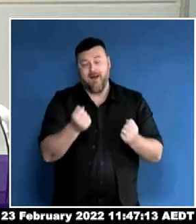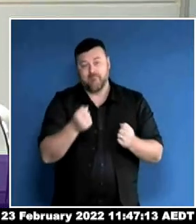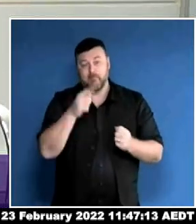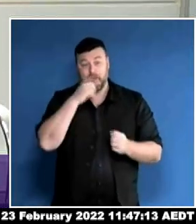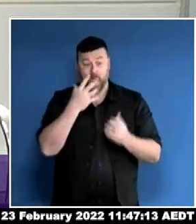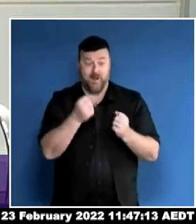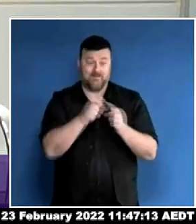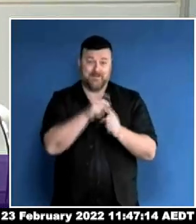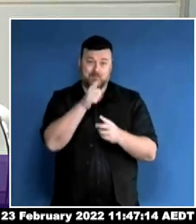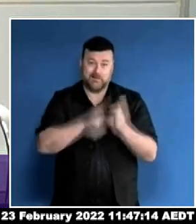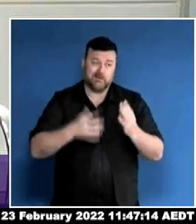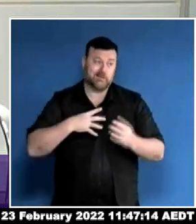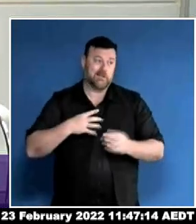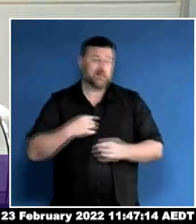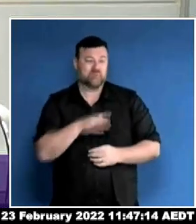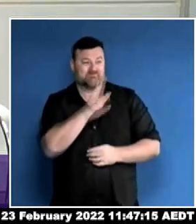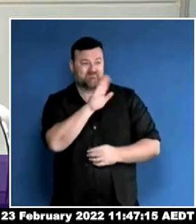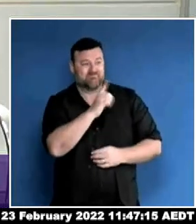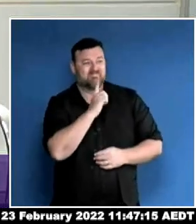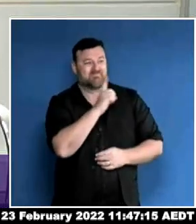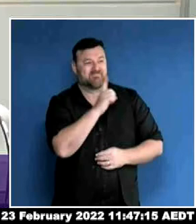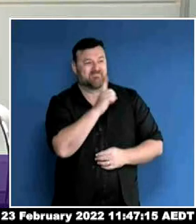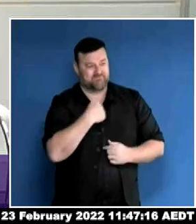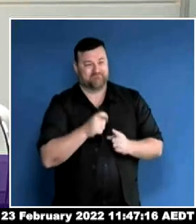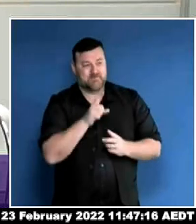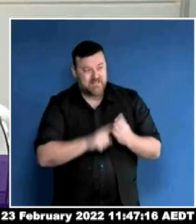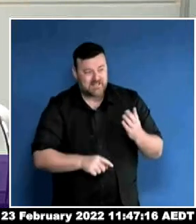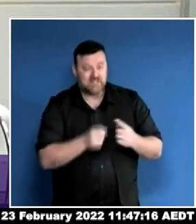You are nervous about the employer's response to those conversations.